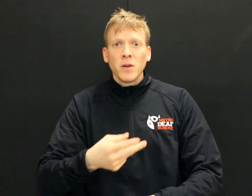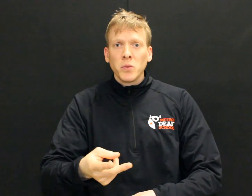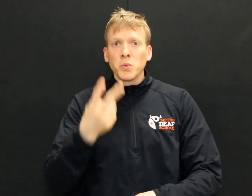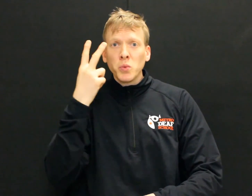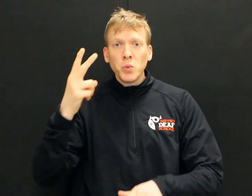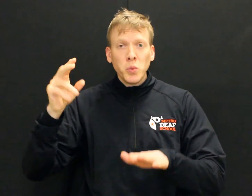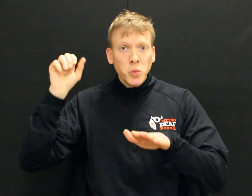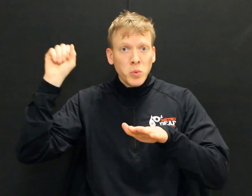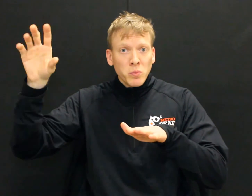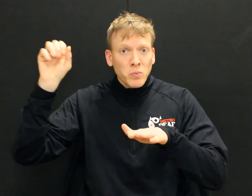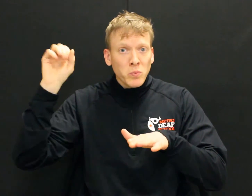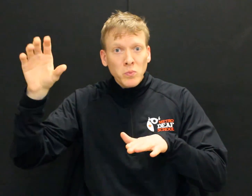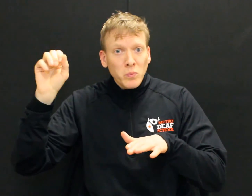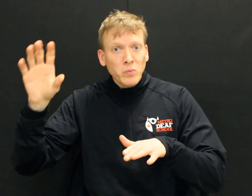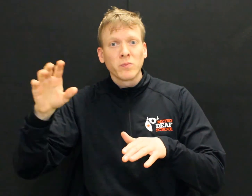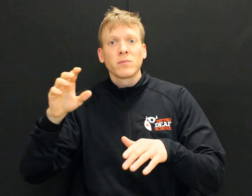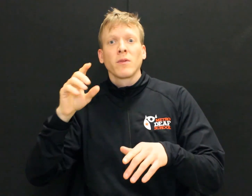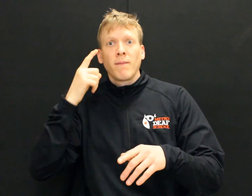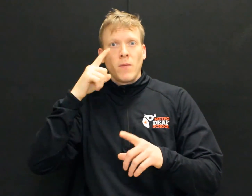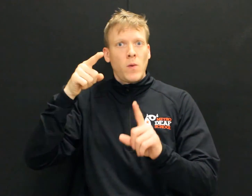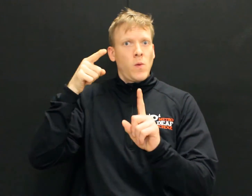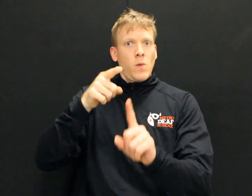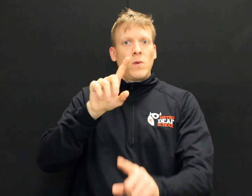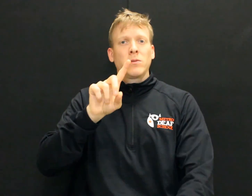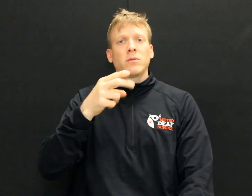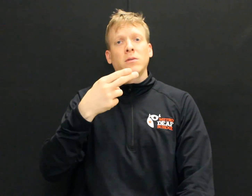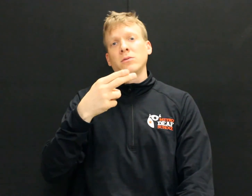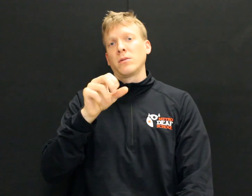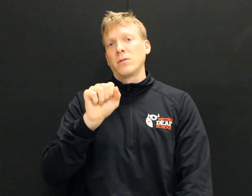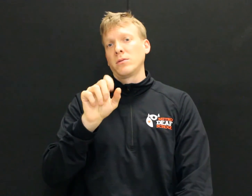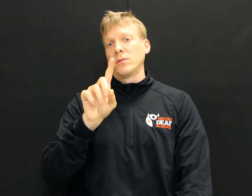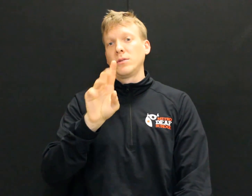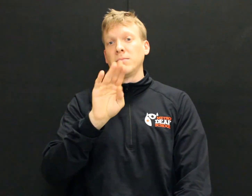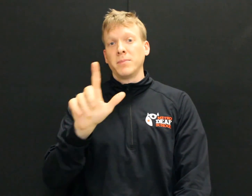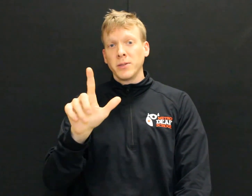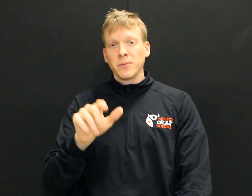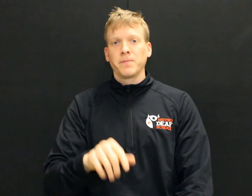and two hearings were held on the DHHSD bill.